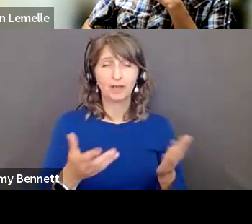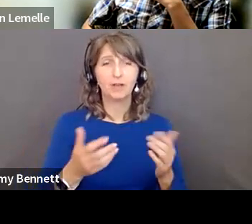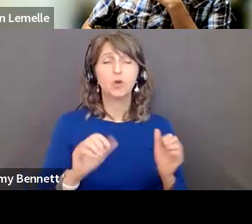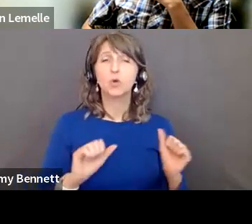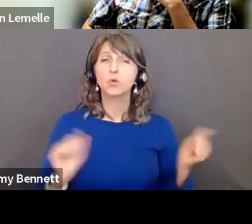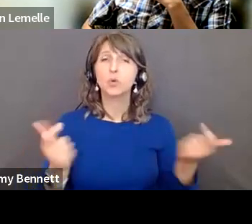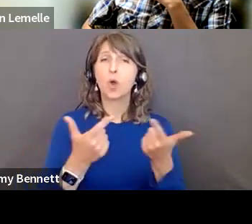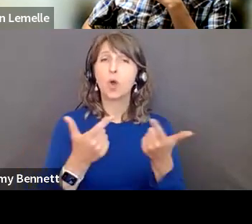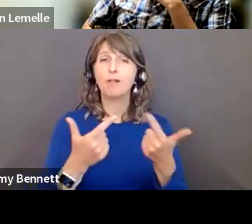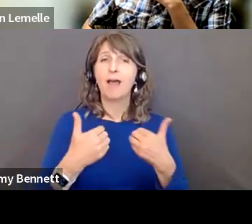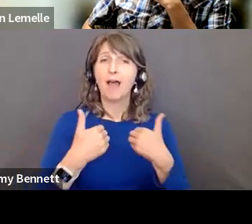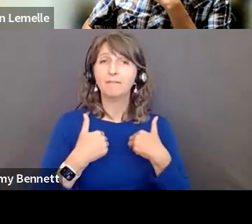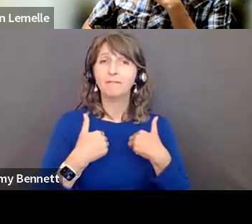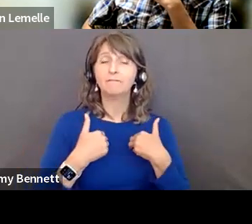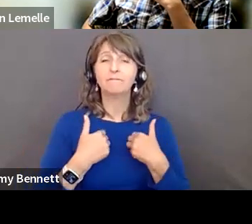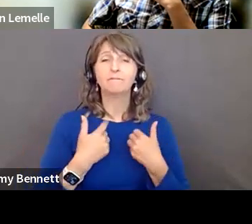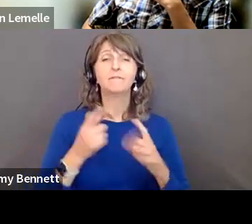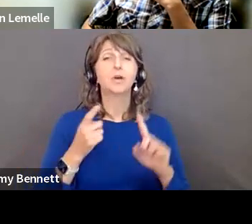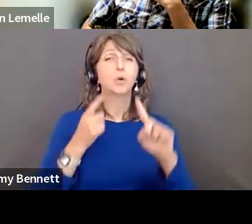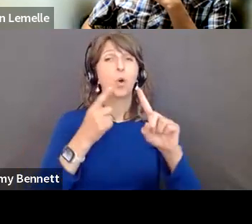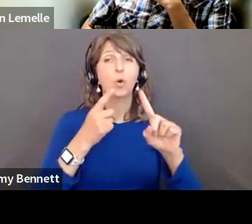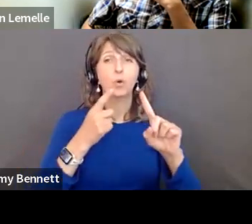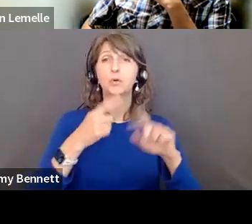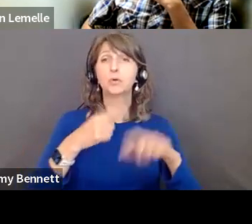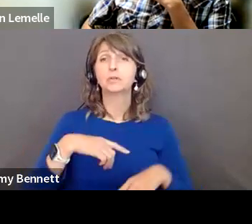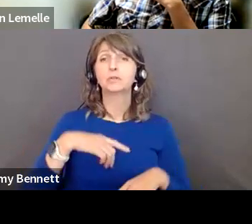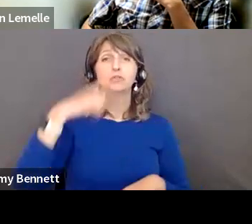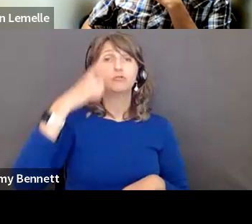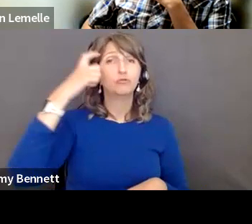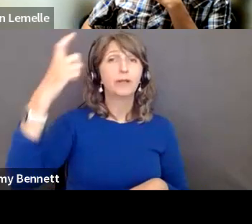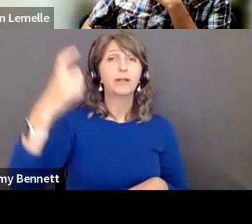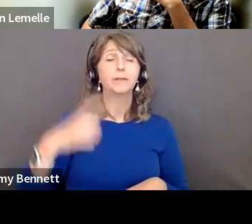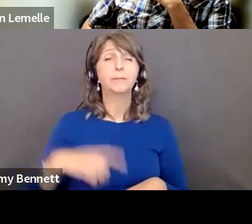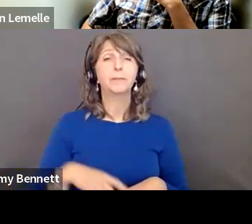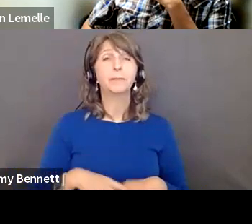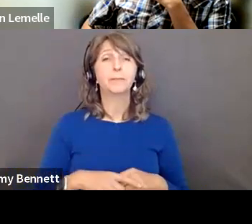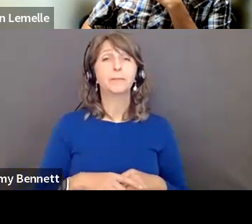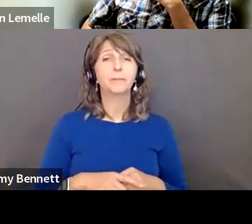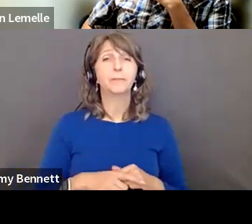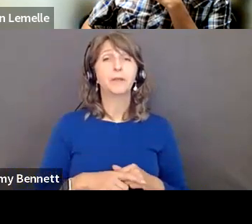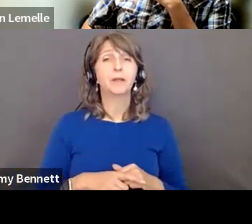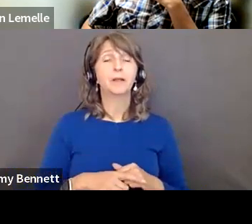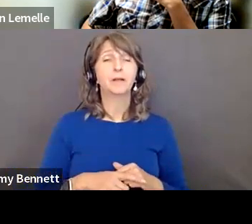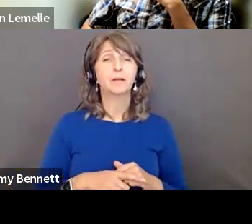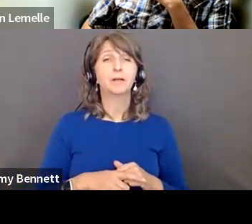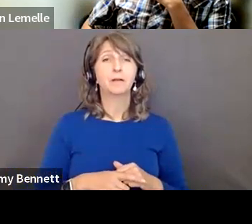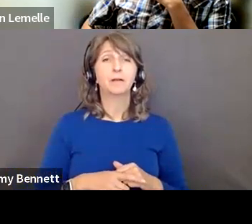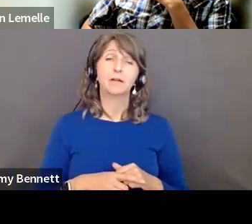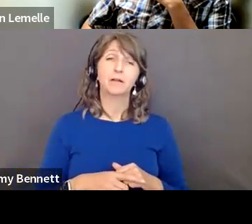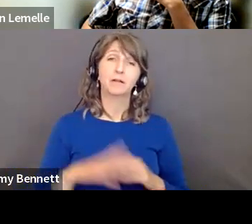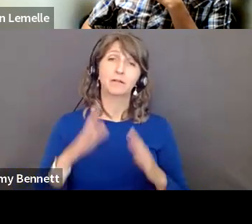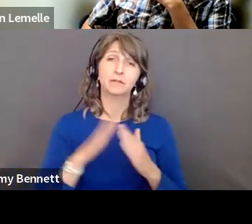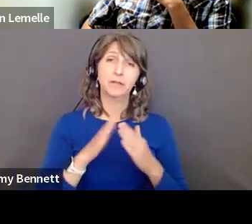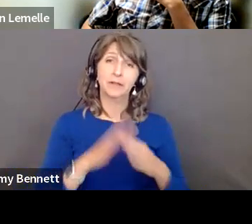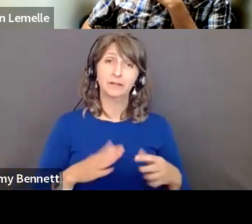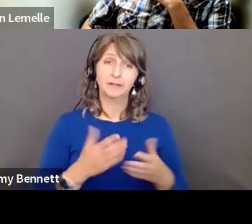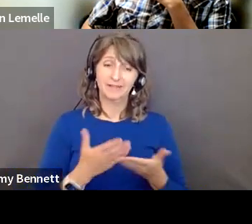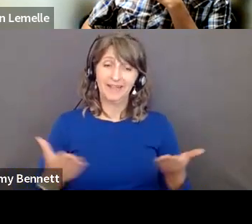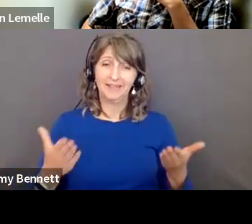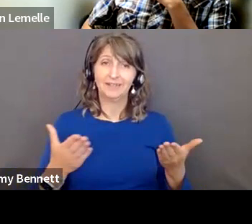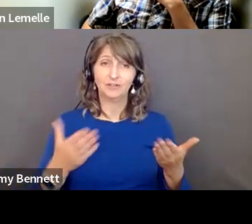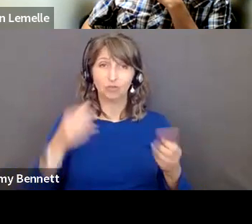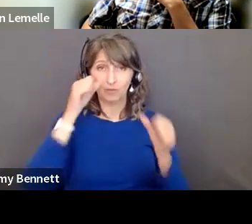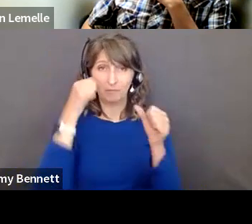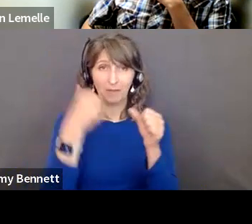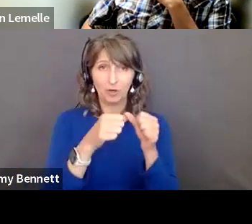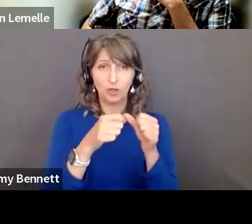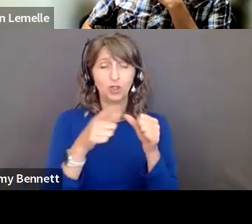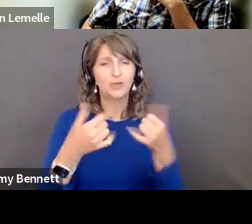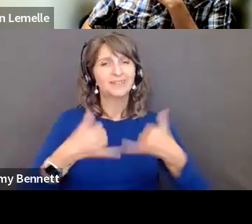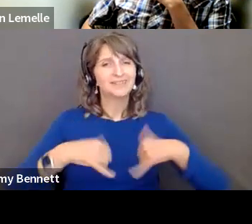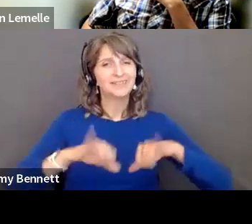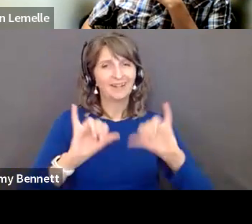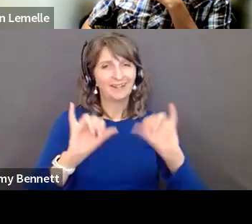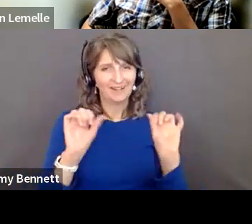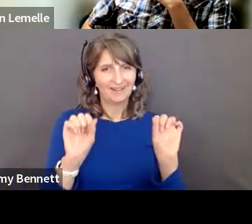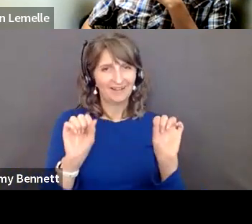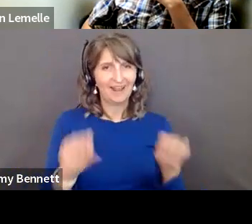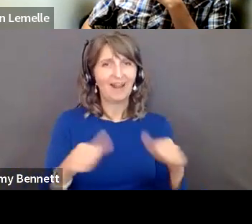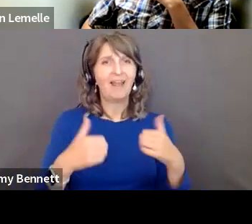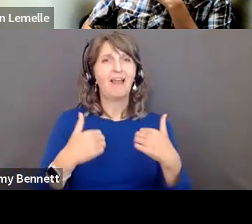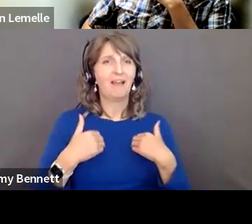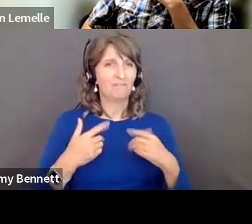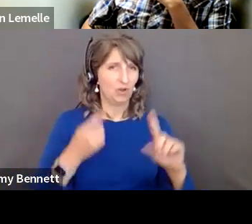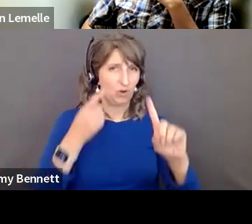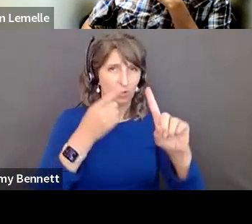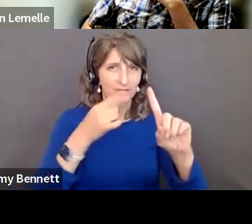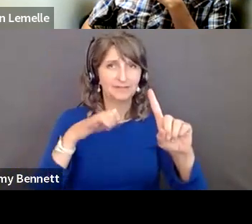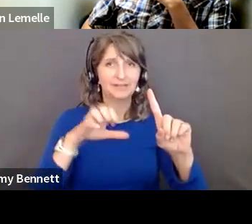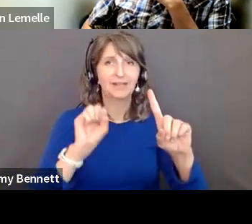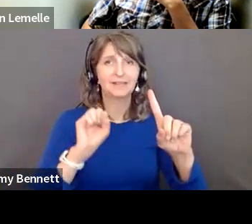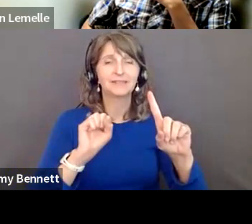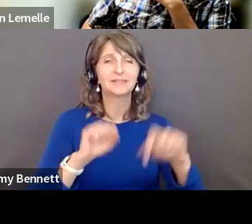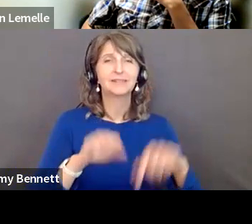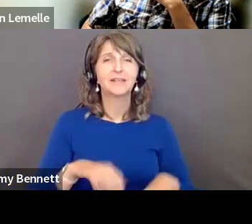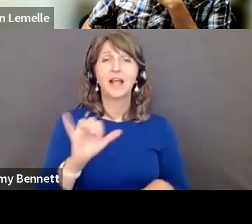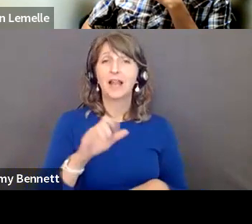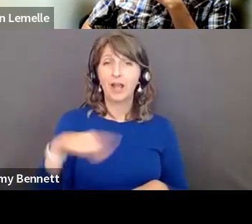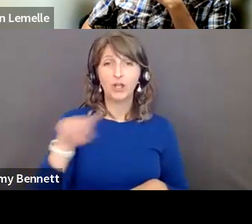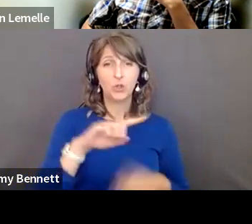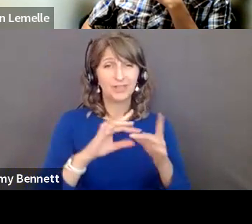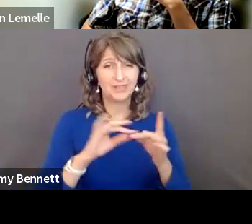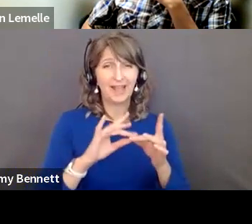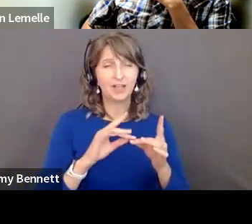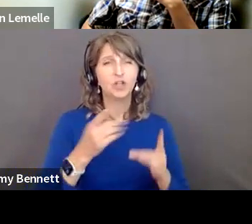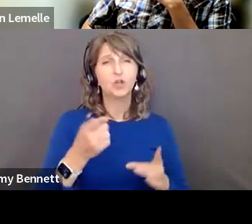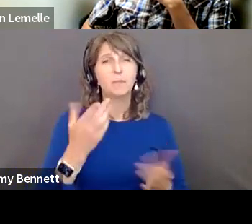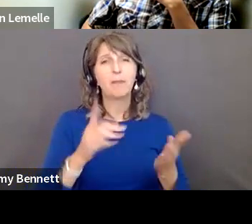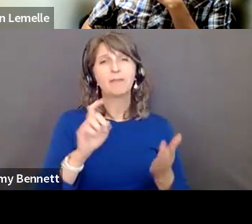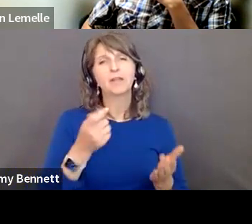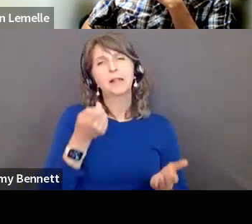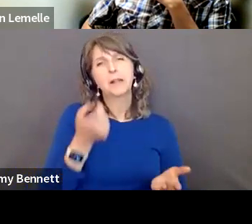And I think that the the biggest thing to remember is that you know you can still. Have these goals is just as each of you point out you do have to slightly adapt the process in which you go about these.